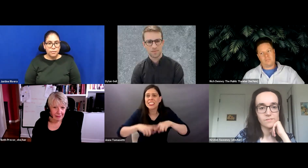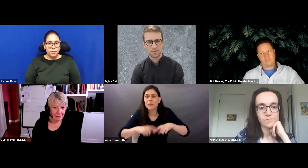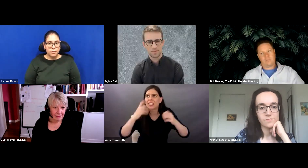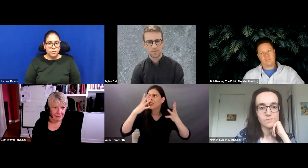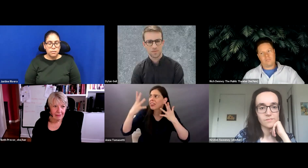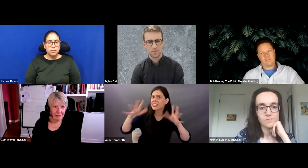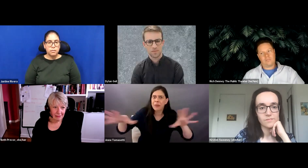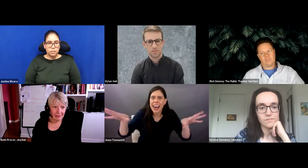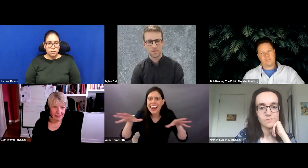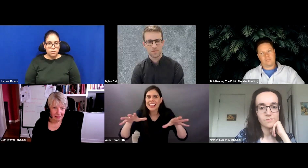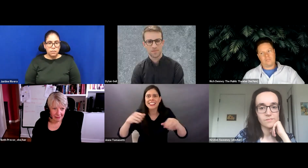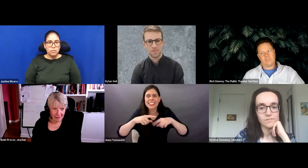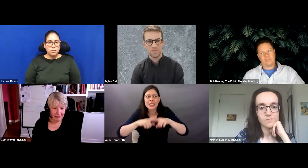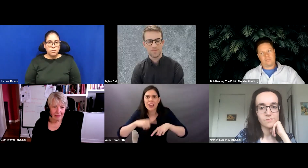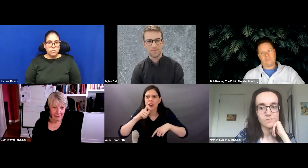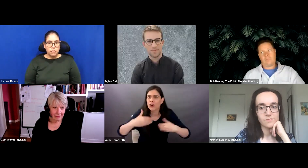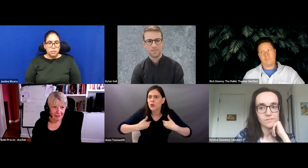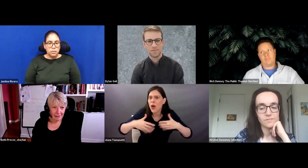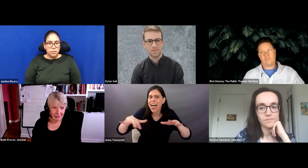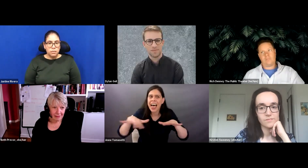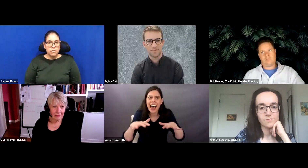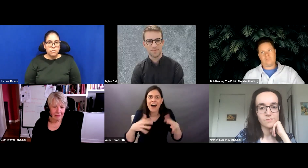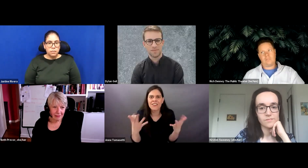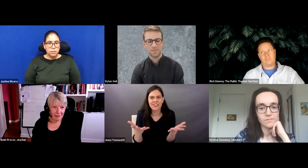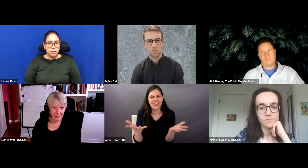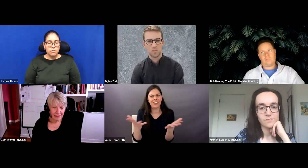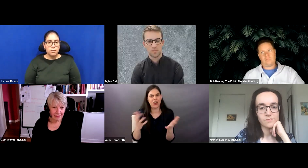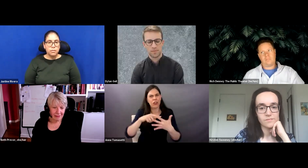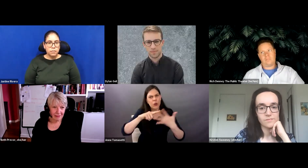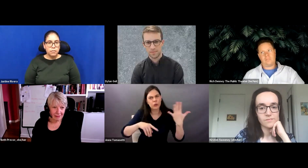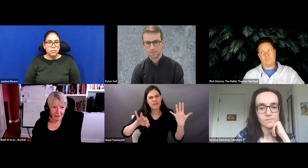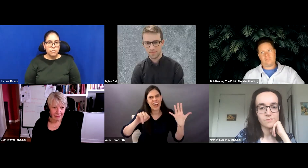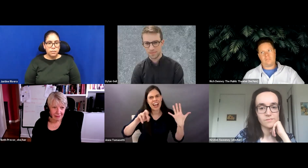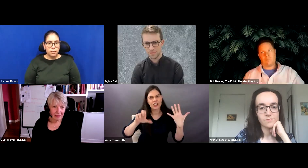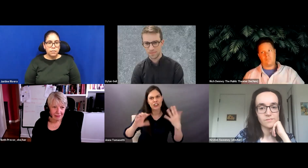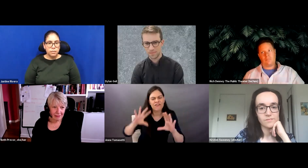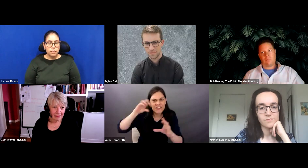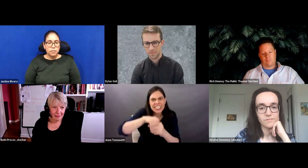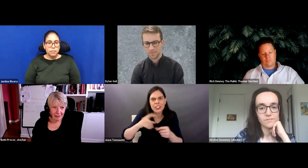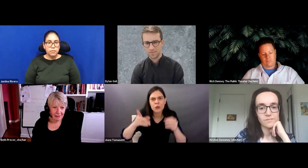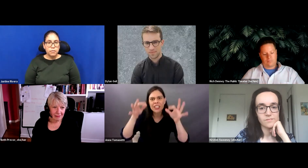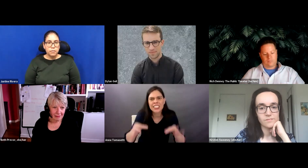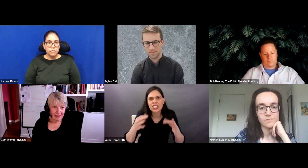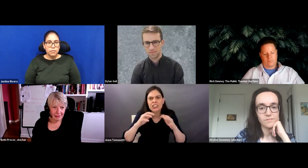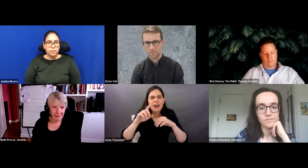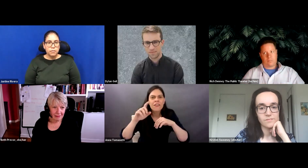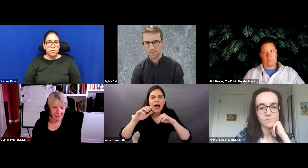the show, it depends on the feel of the space, of who's involved, it depends on everything. There's so many factors involved